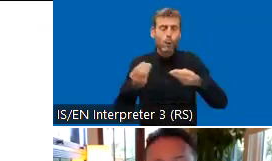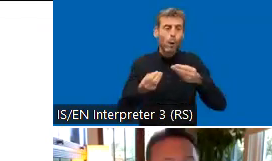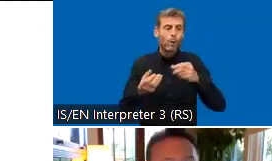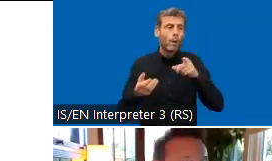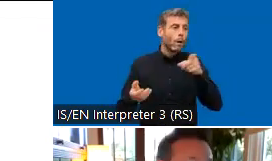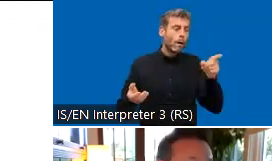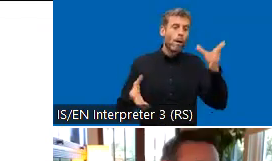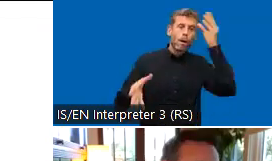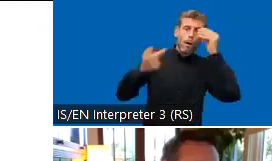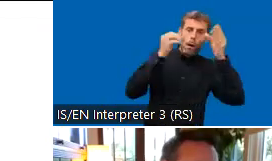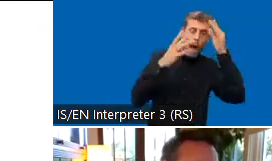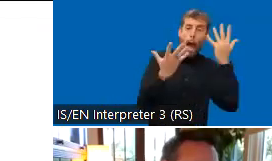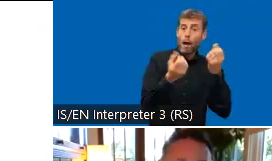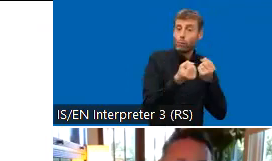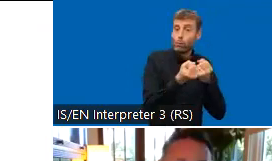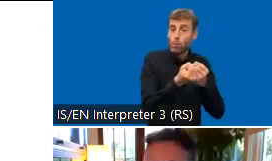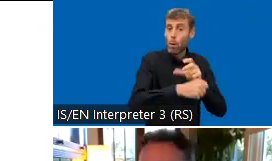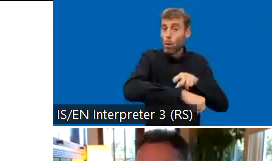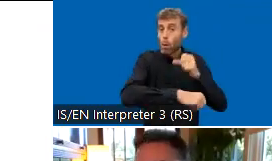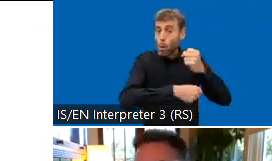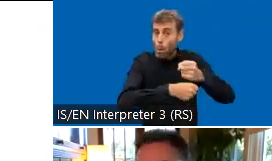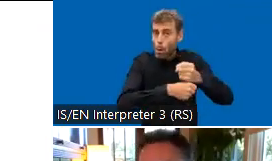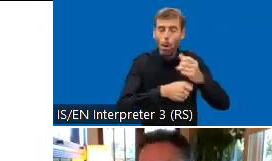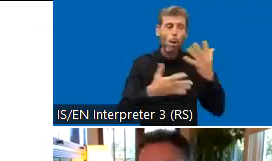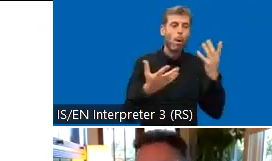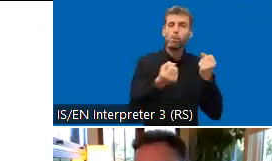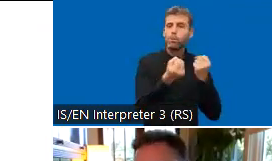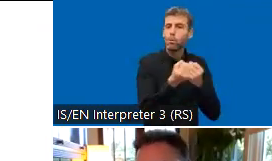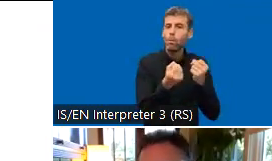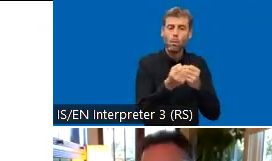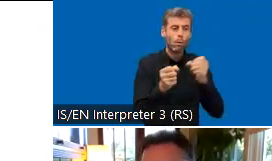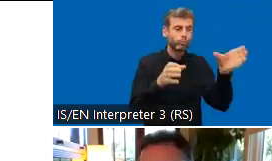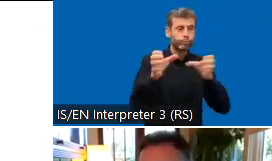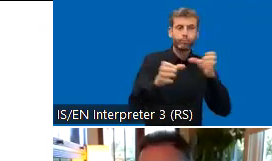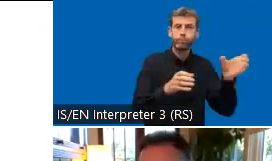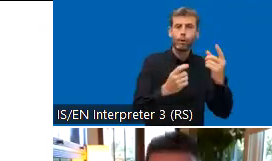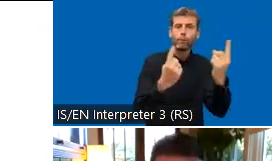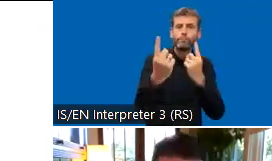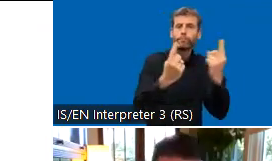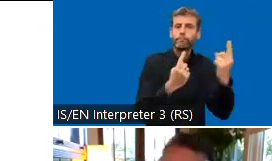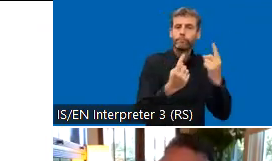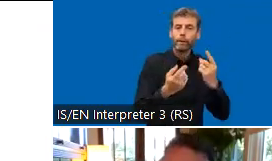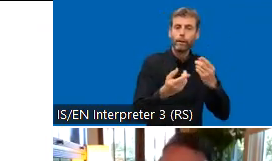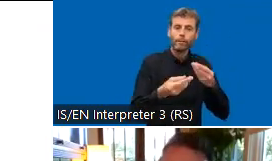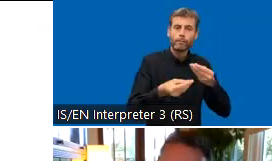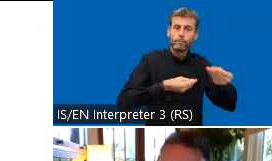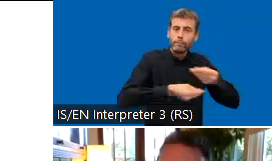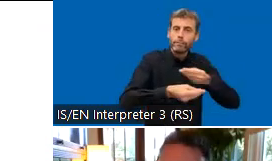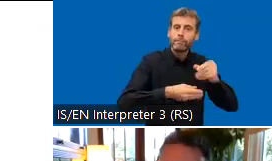So we are doing a lot of great work and one of the areas that we are doing is expanding our global footprint